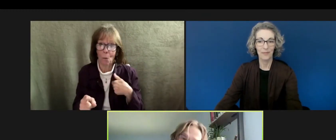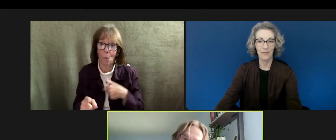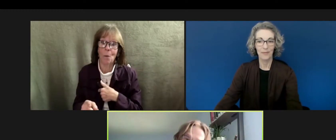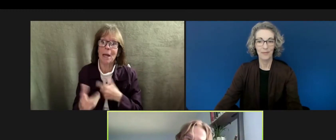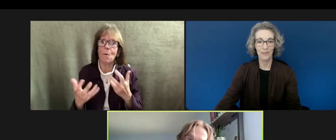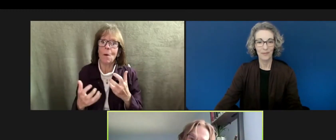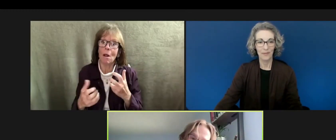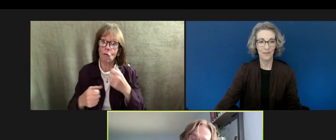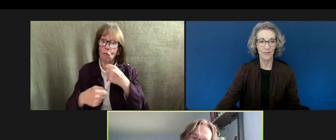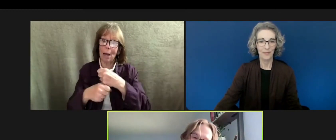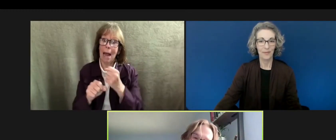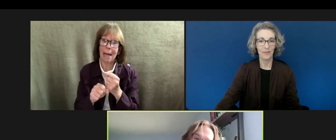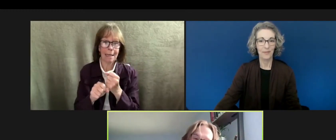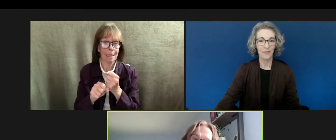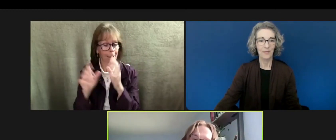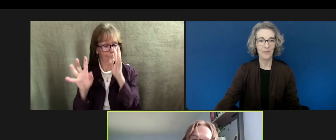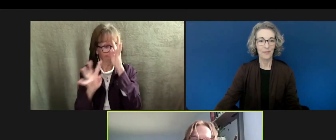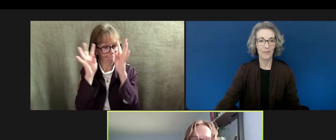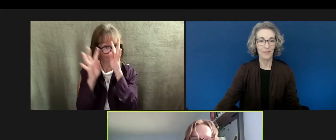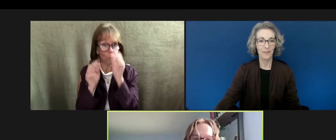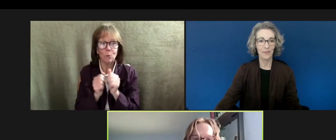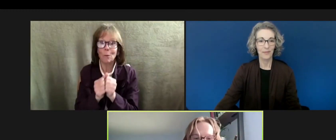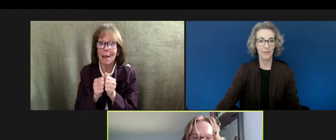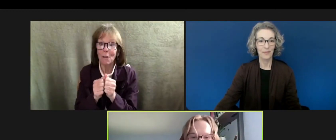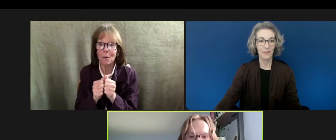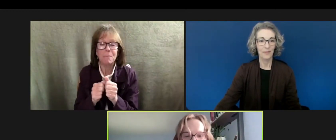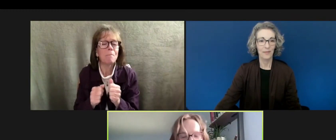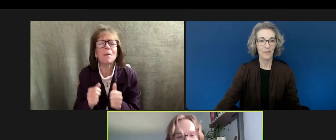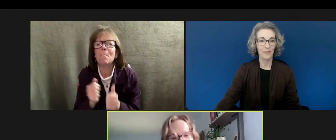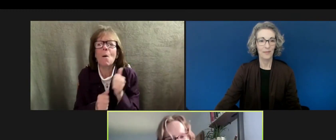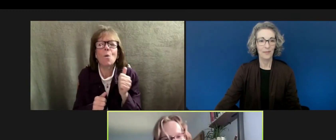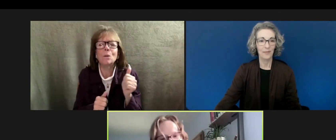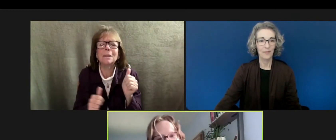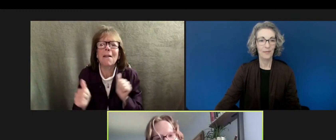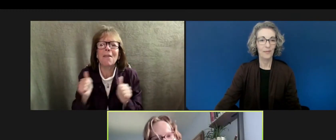unlike traditional theater practices where you're just the audience and